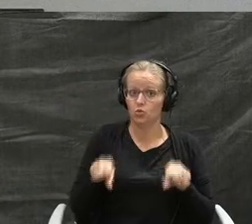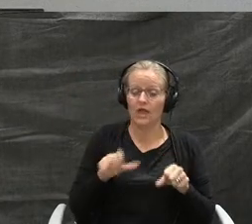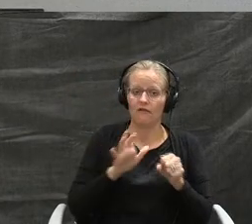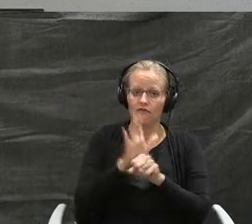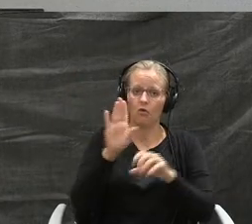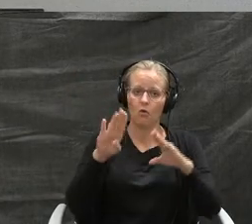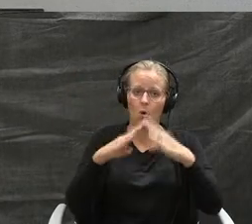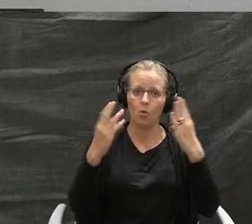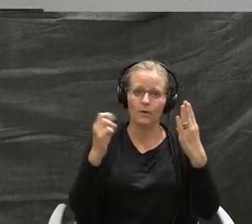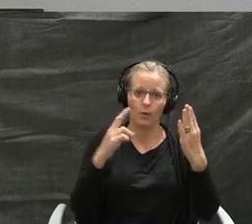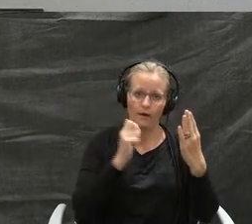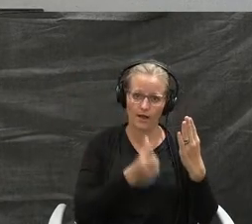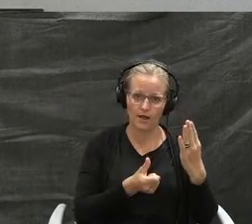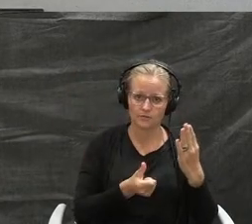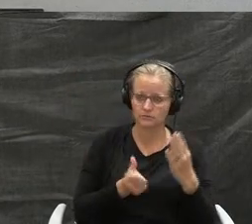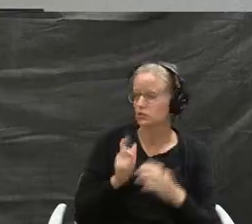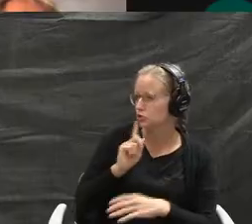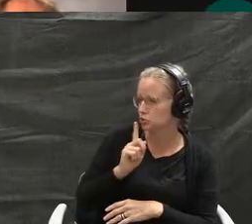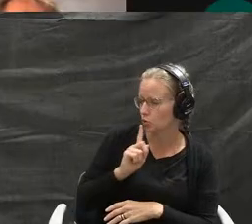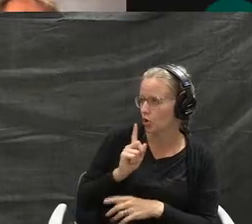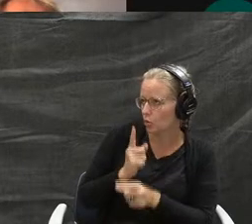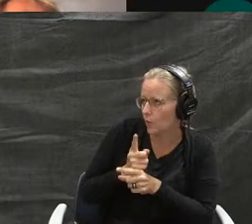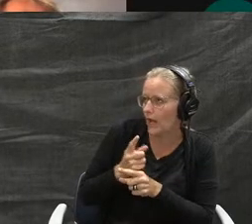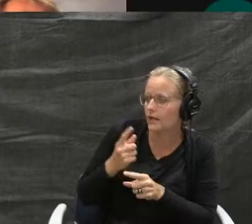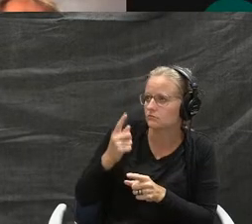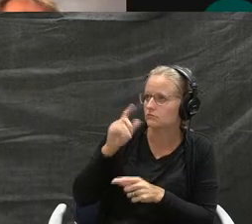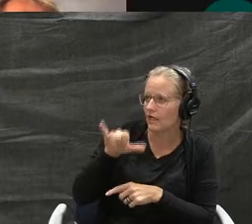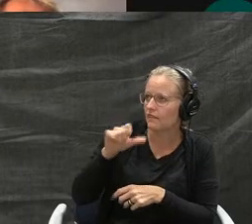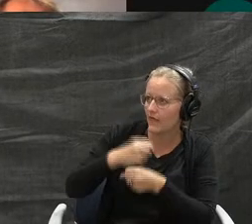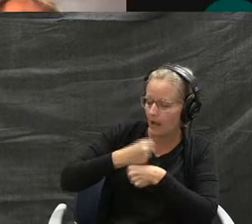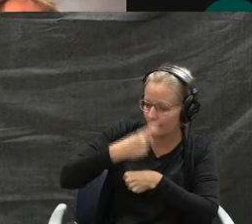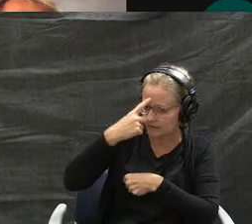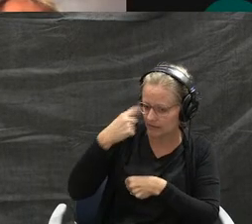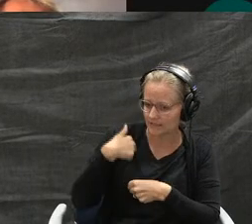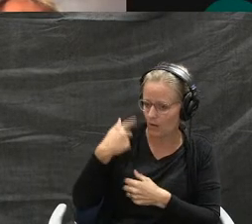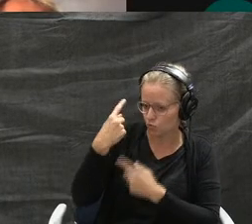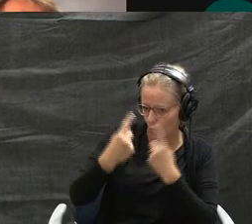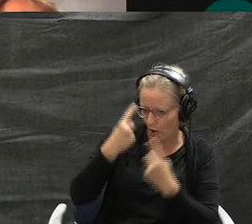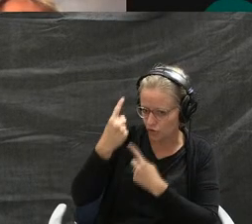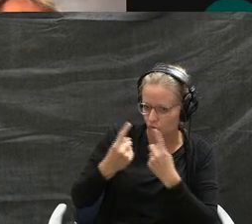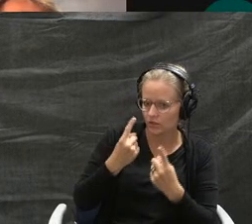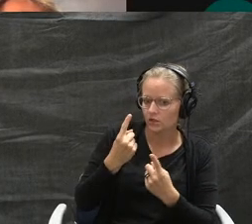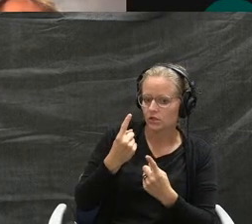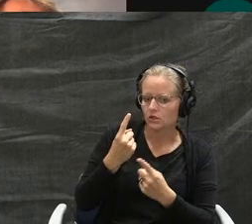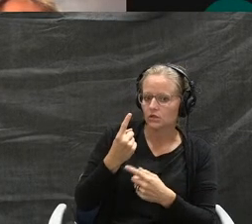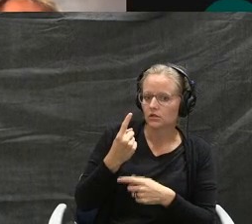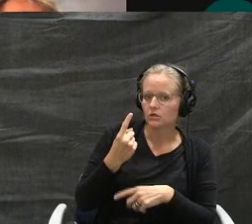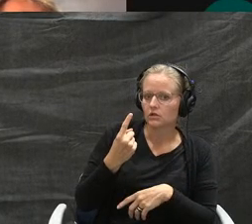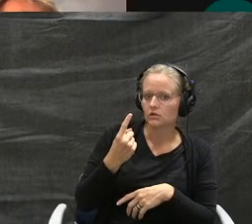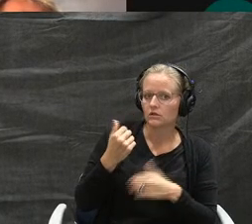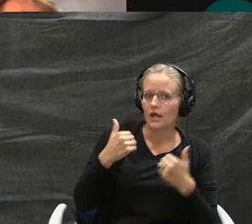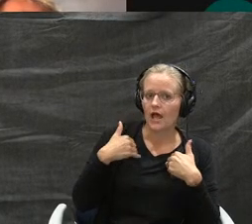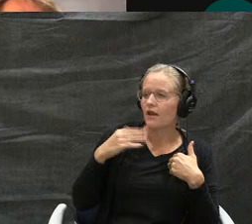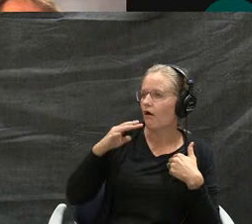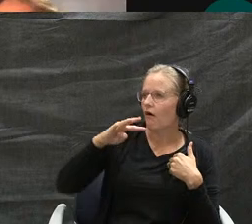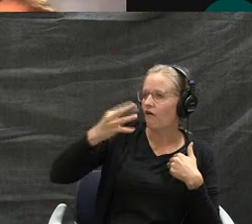that way. I was just want yeah, that makes sense. I was just there activity. There's the 4th of July and other activities